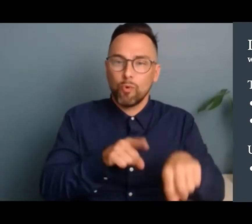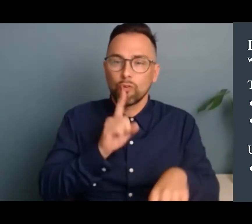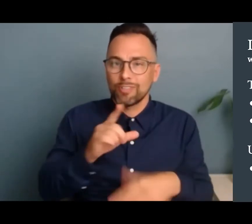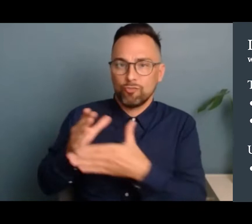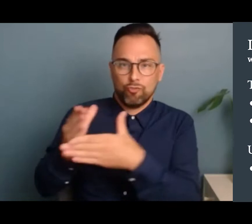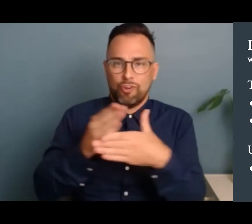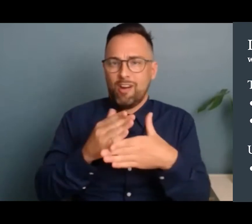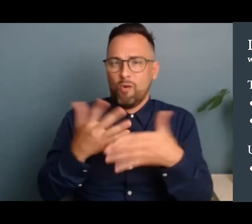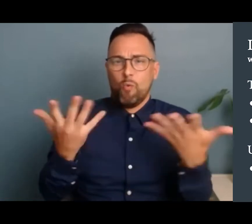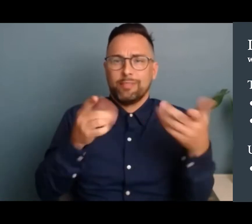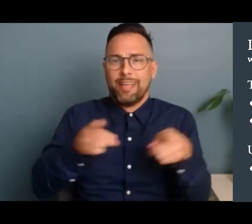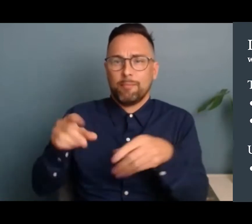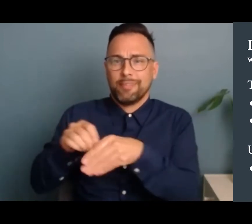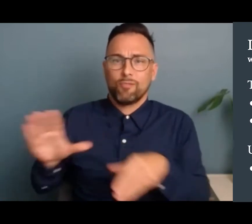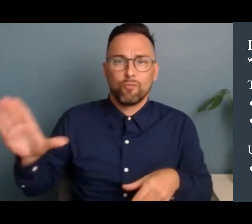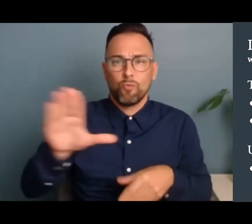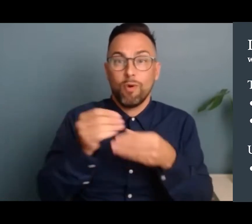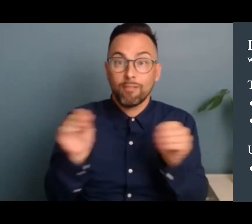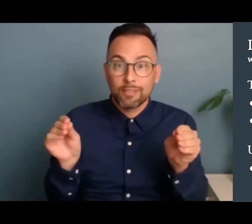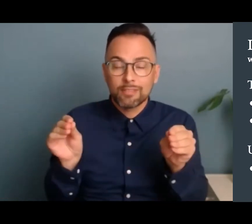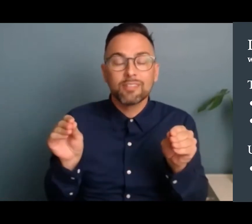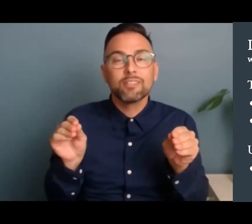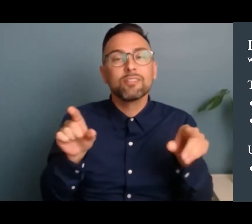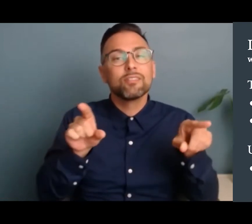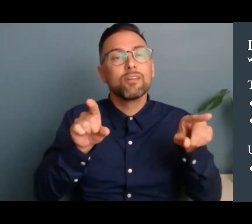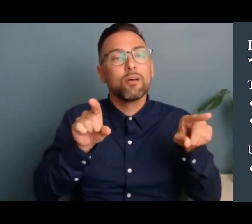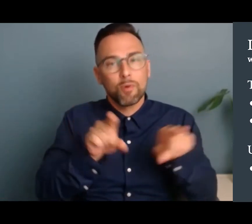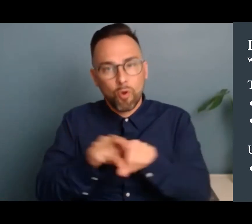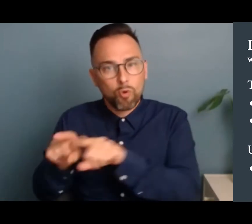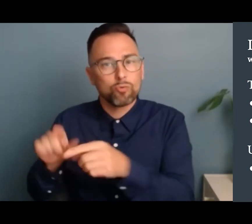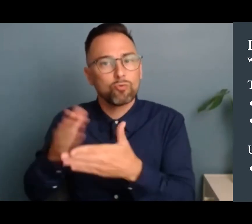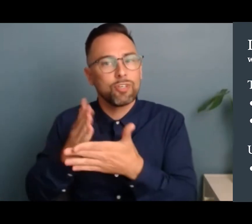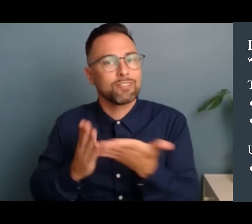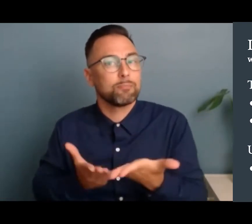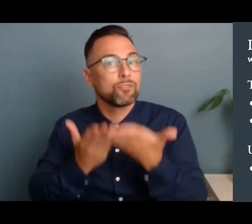The goal of the report is to share what's happening in your offices and also make